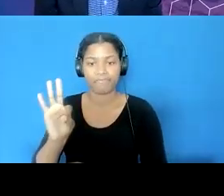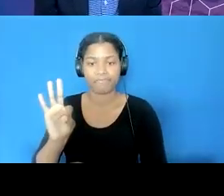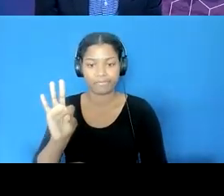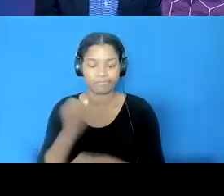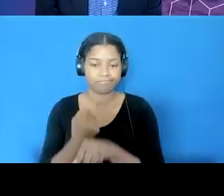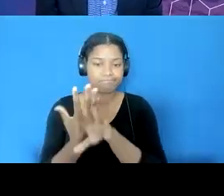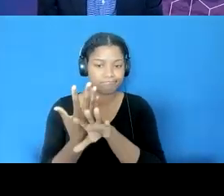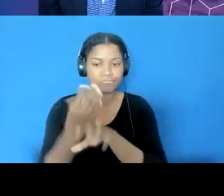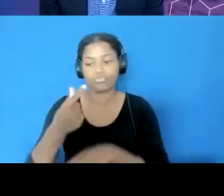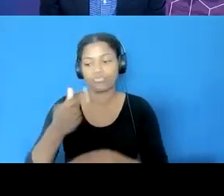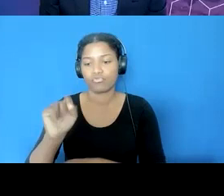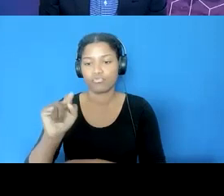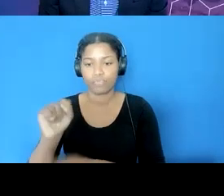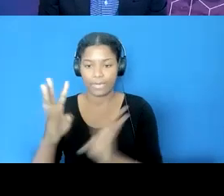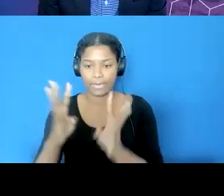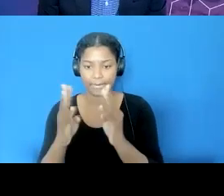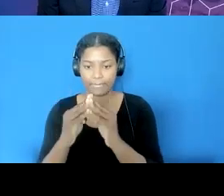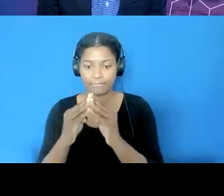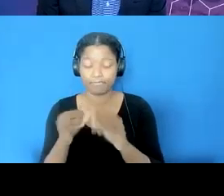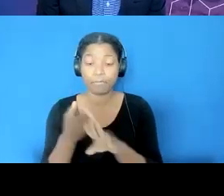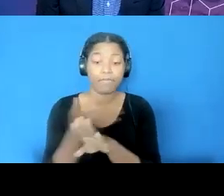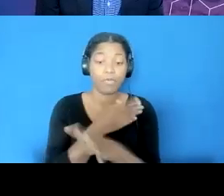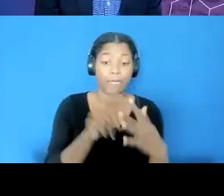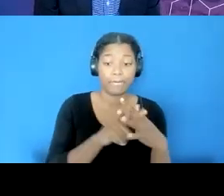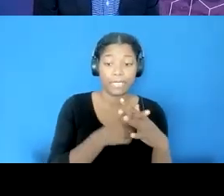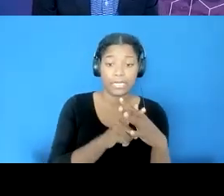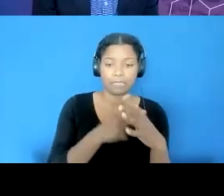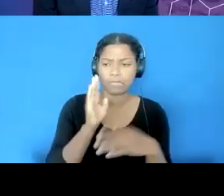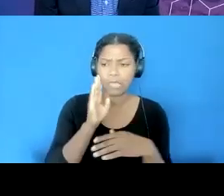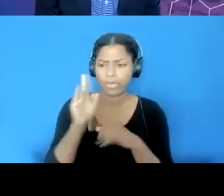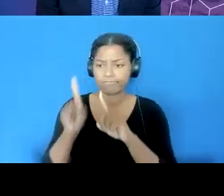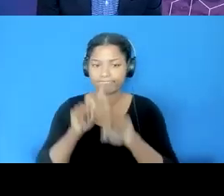Before we get started, we're going to take a poll to find out a little more about you.